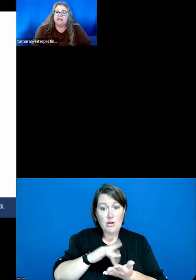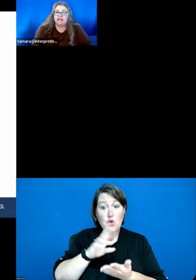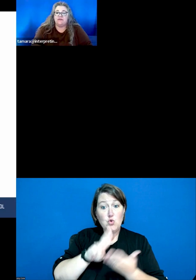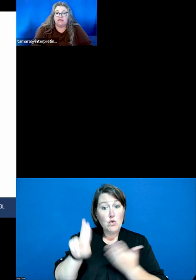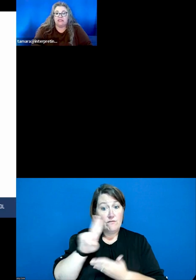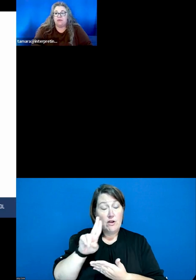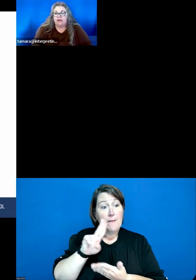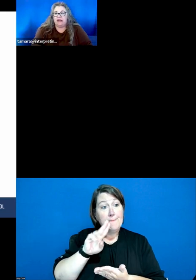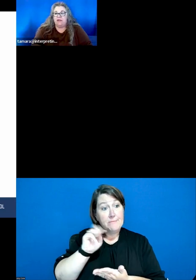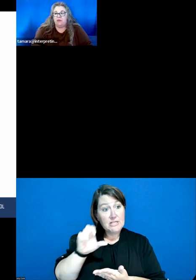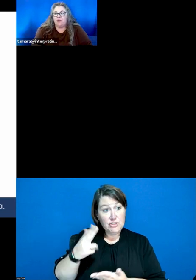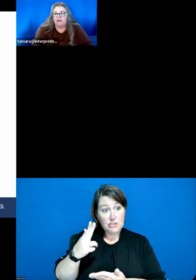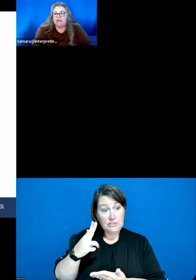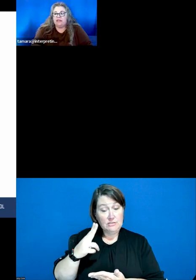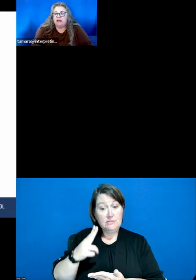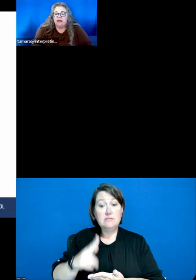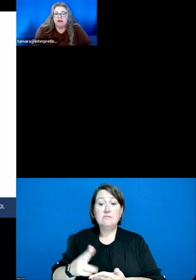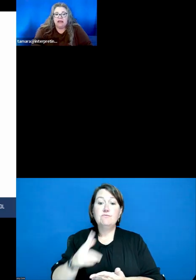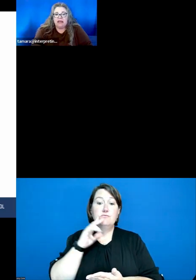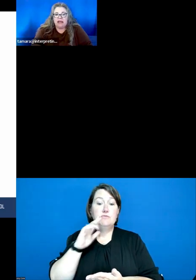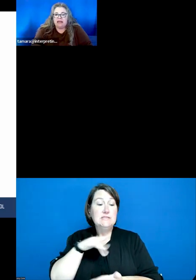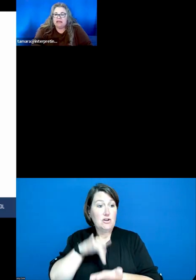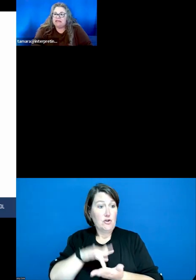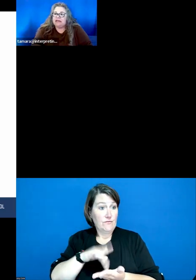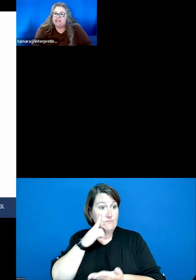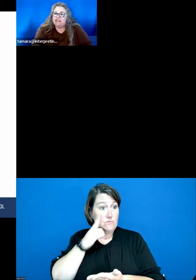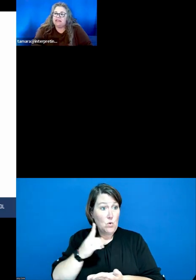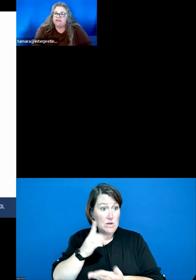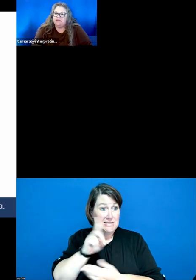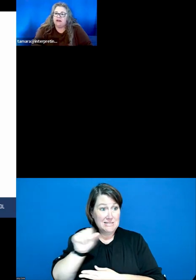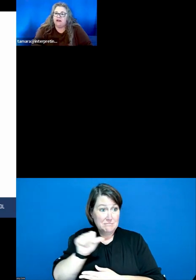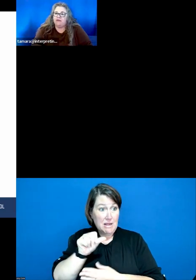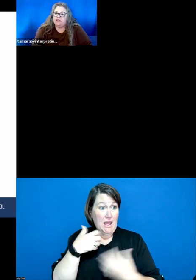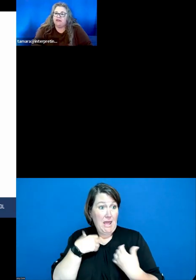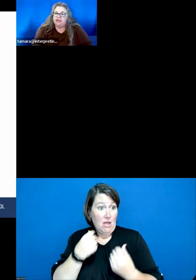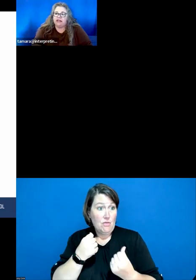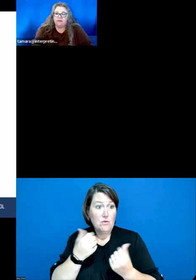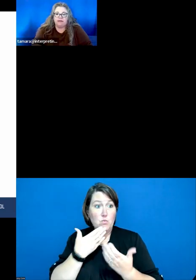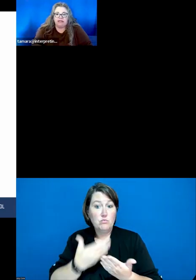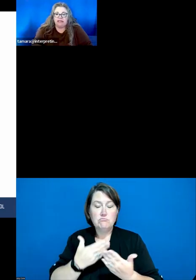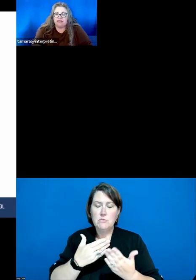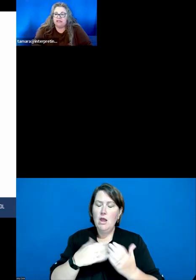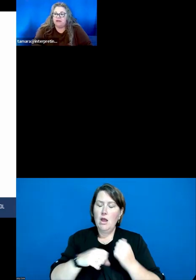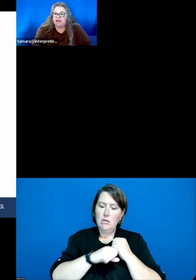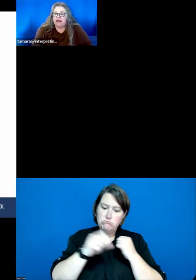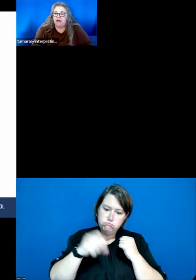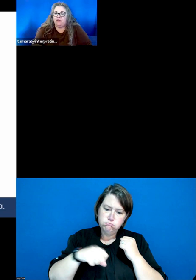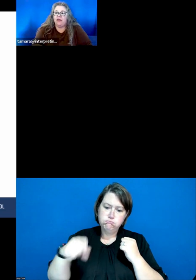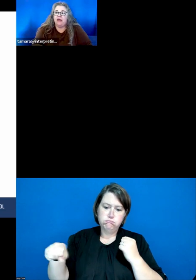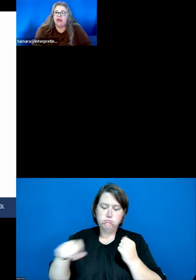Center for Disability Health and Wellness. He has extensive clinical research and expertise in disability health,